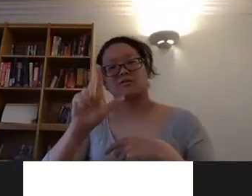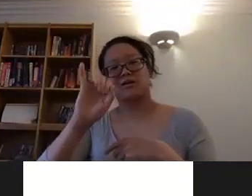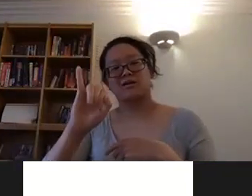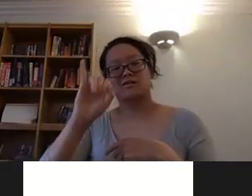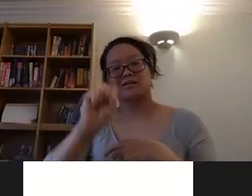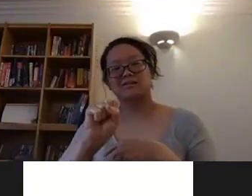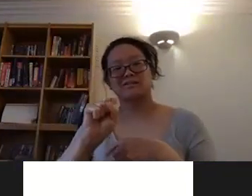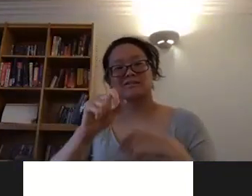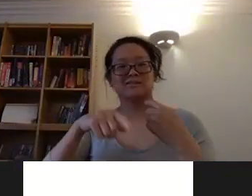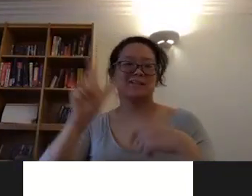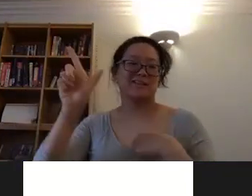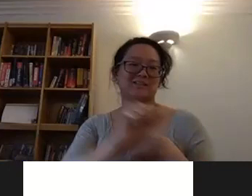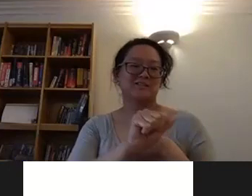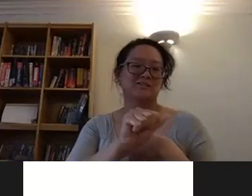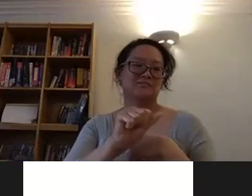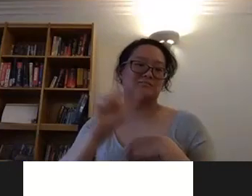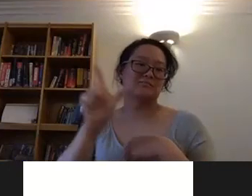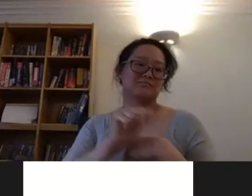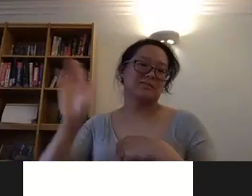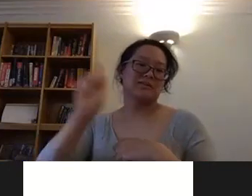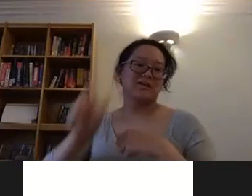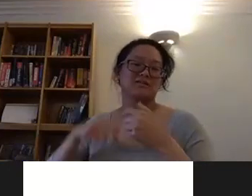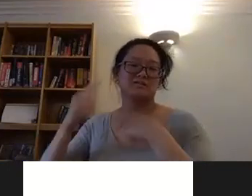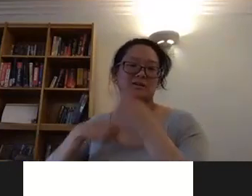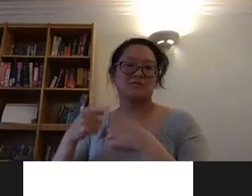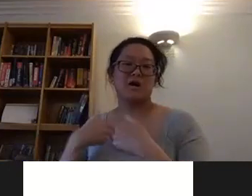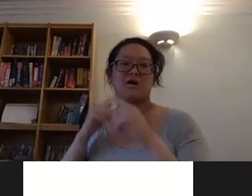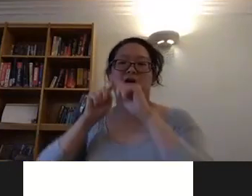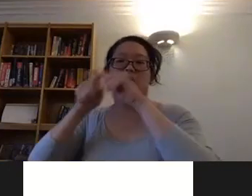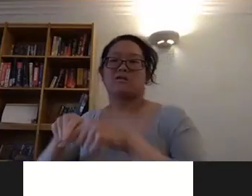sign language interpretation, LIS, which is their sign language in Italy.